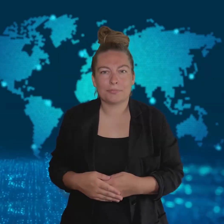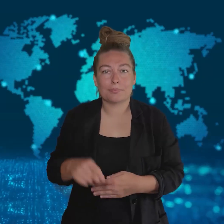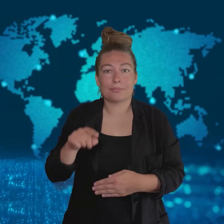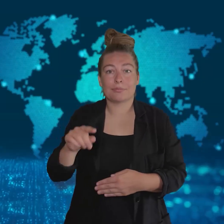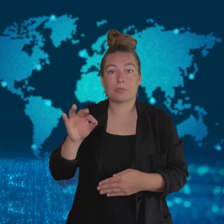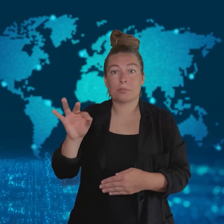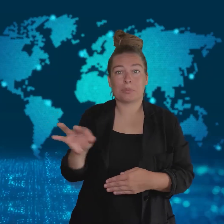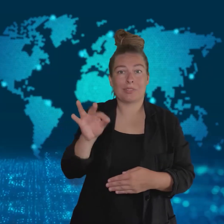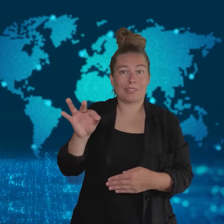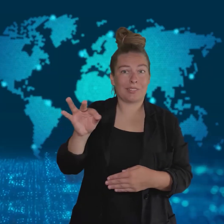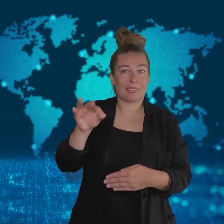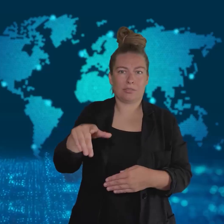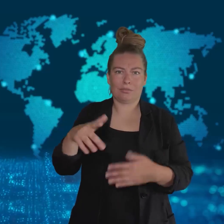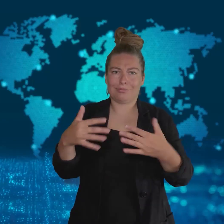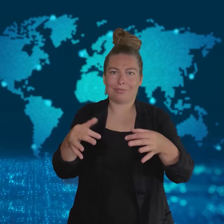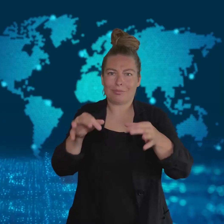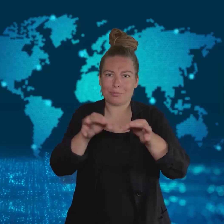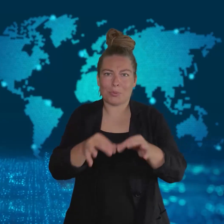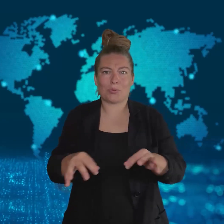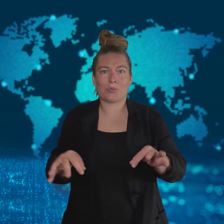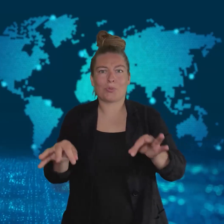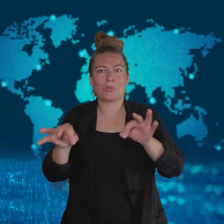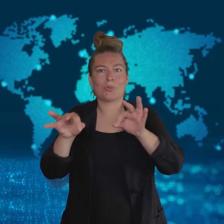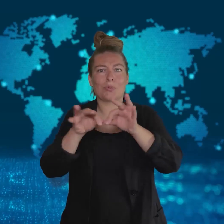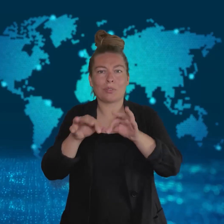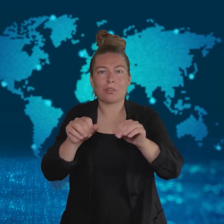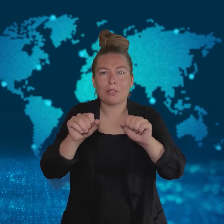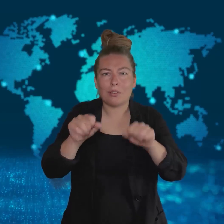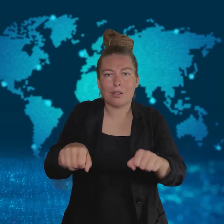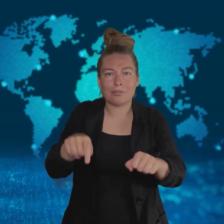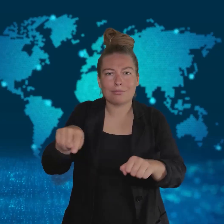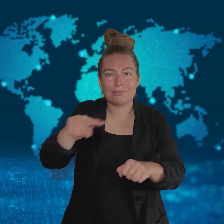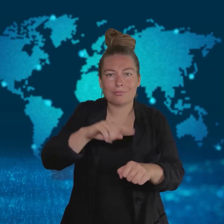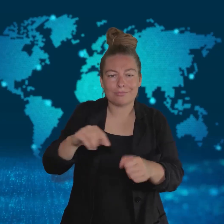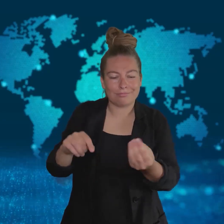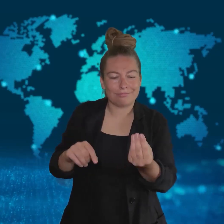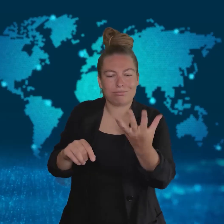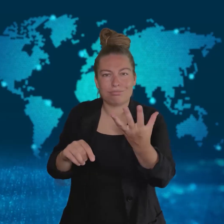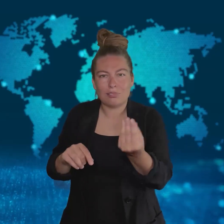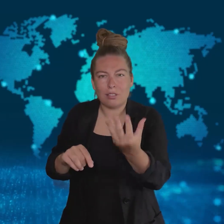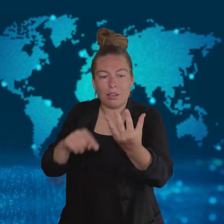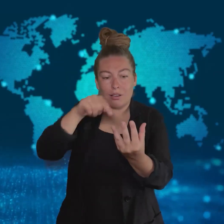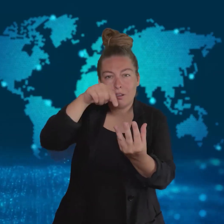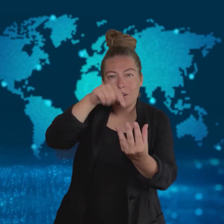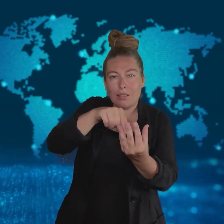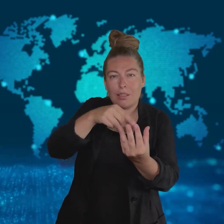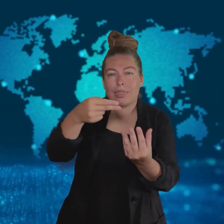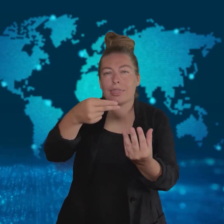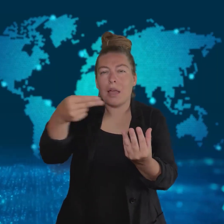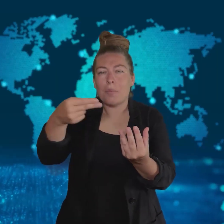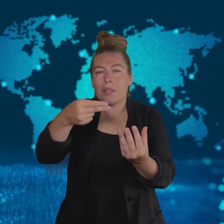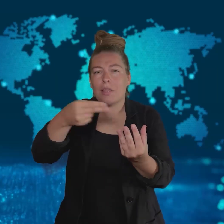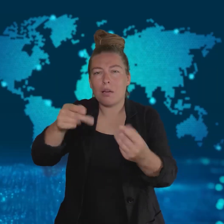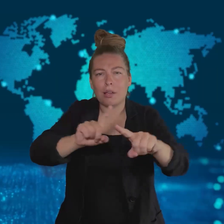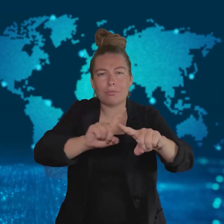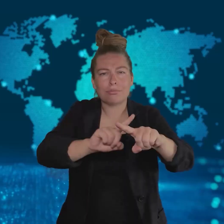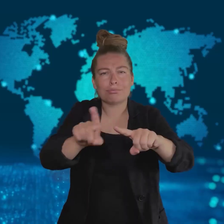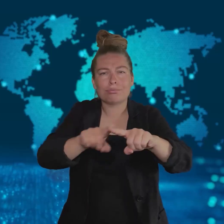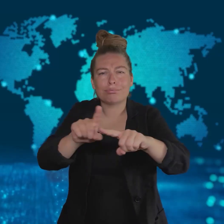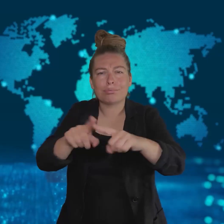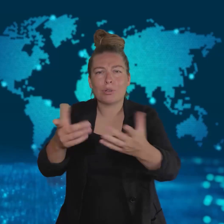Pollinators have declined.